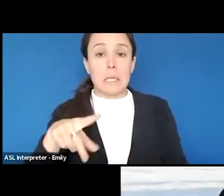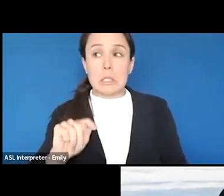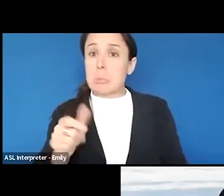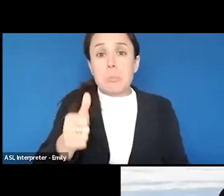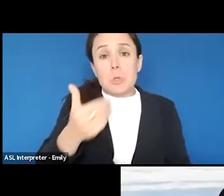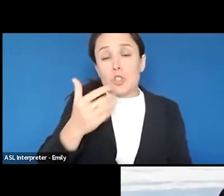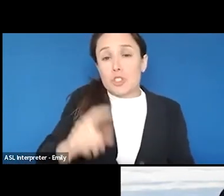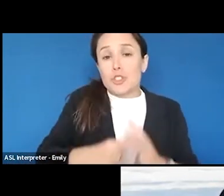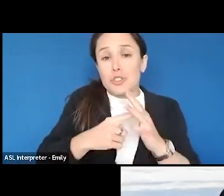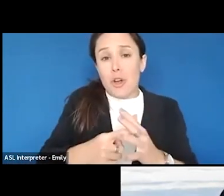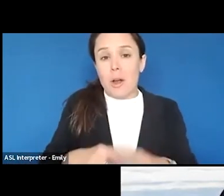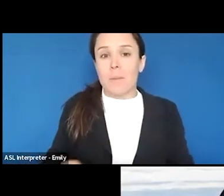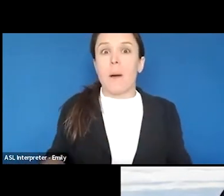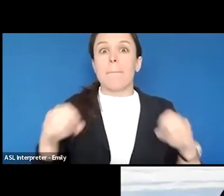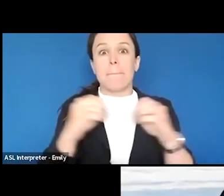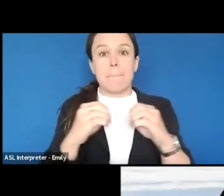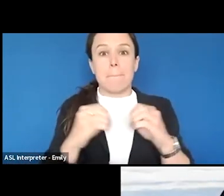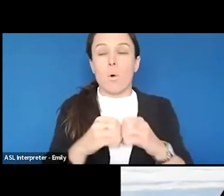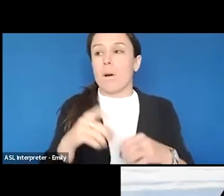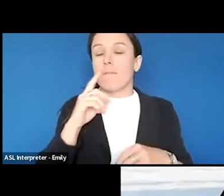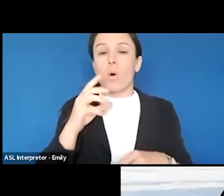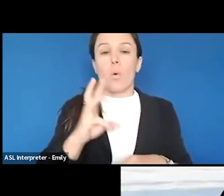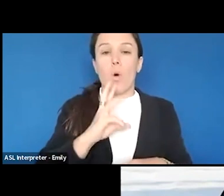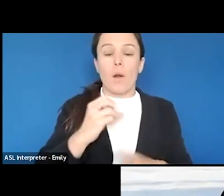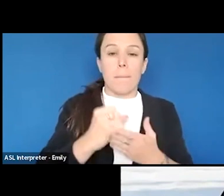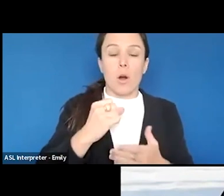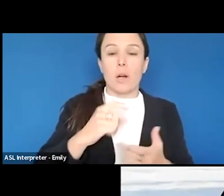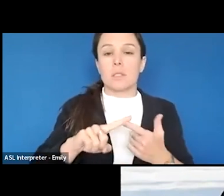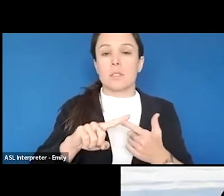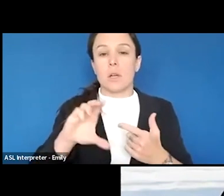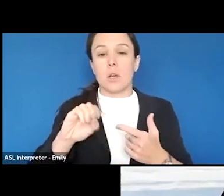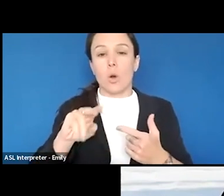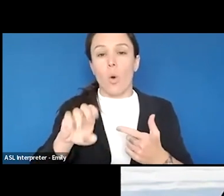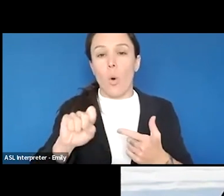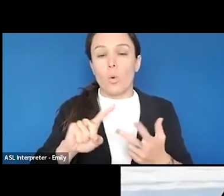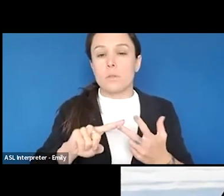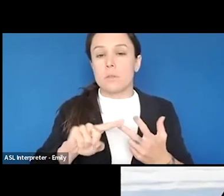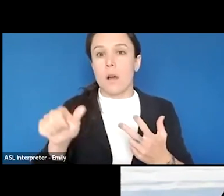certainly so much more to be done of watermarks and codes and other ways that you can identify